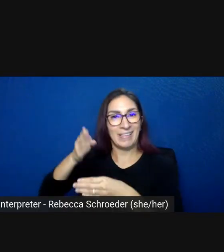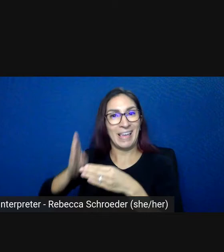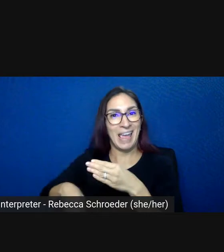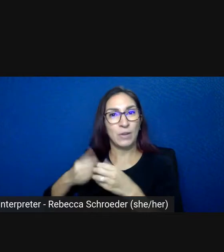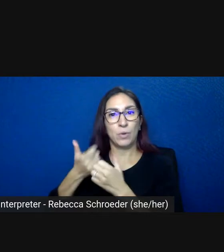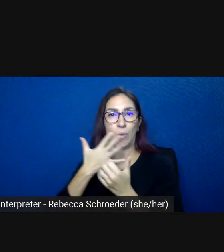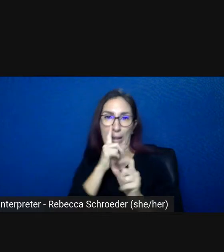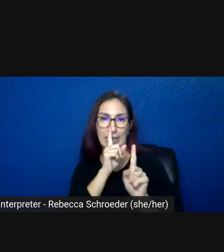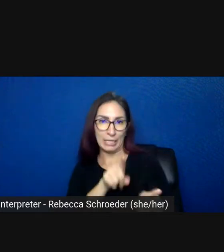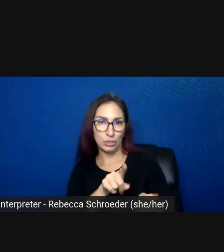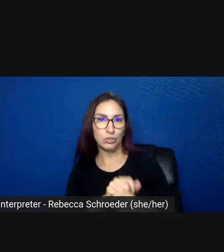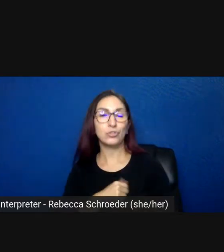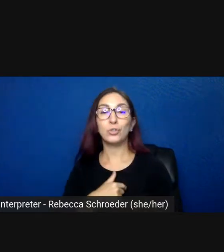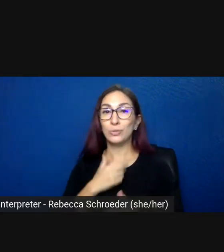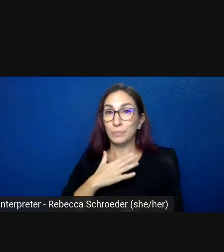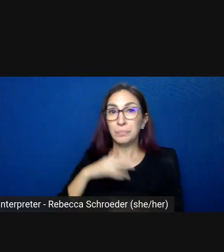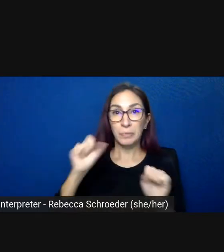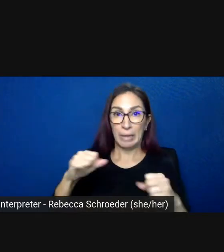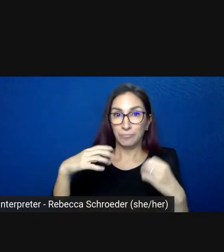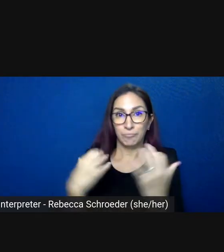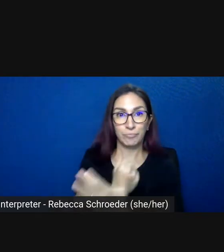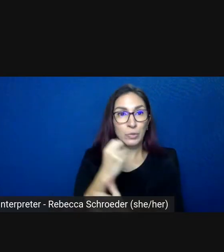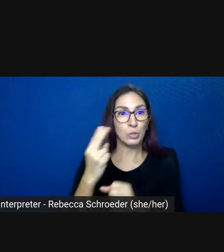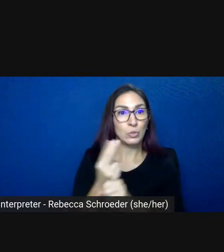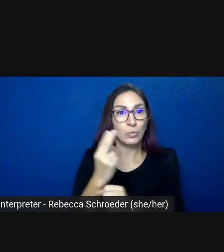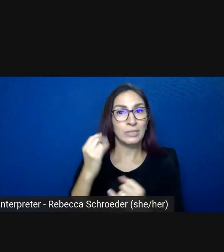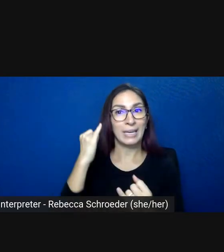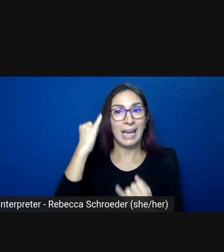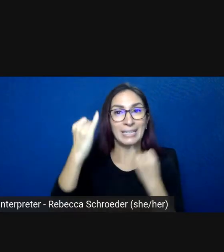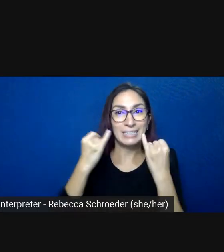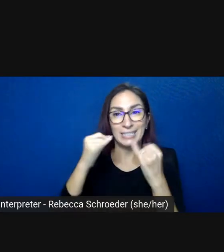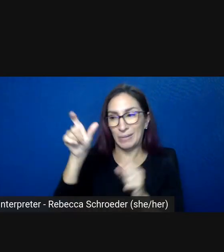You can also use the idea section to chat with other attendees.